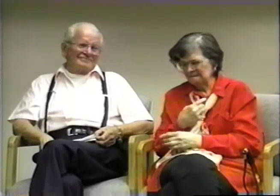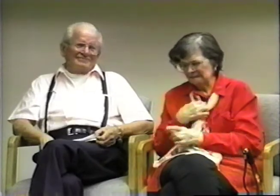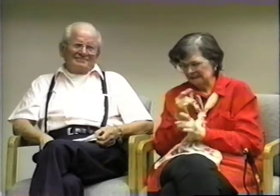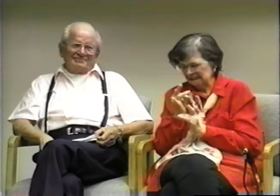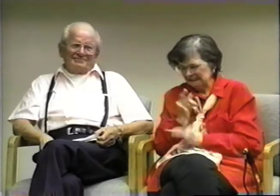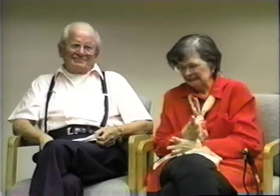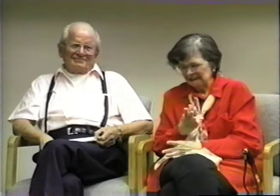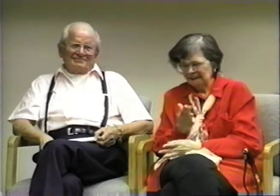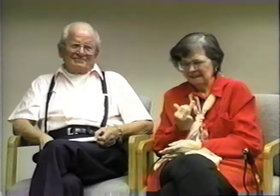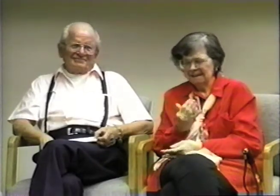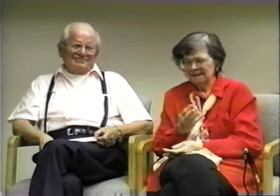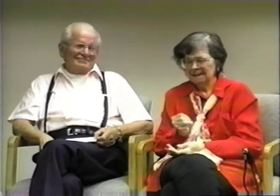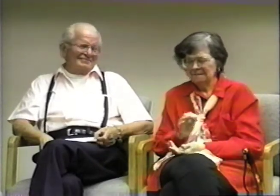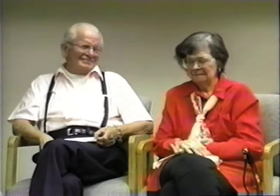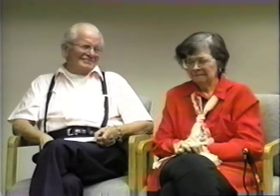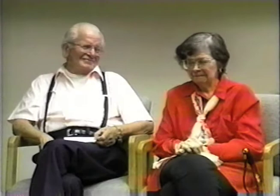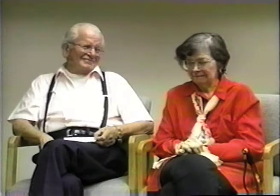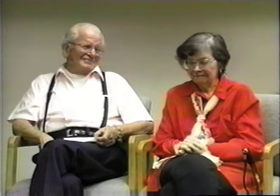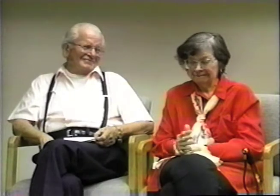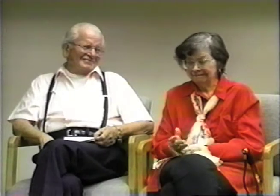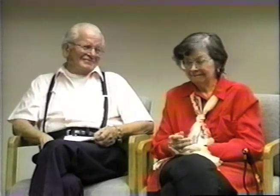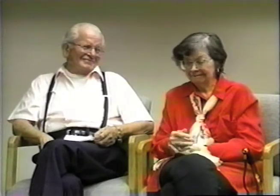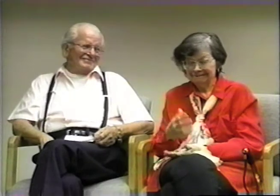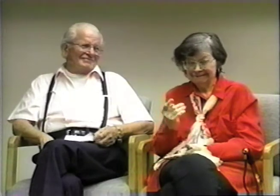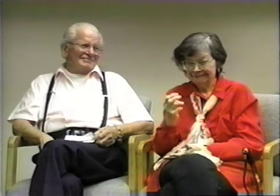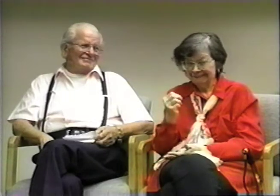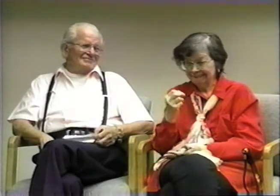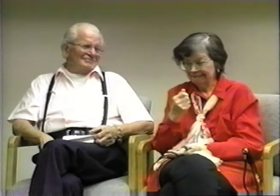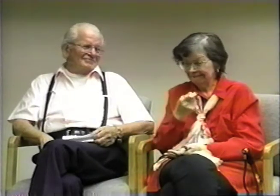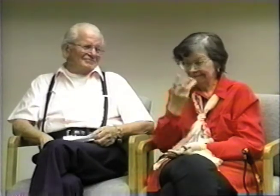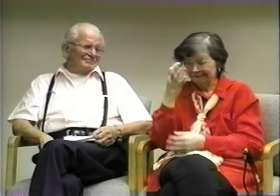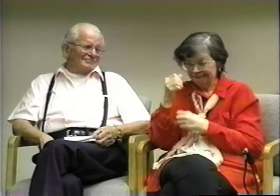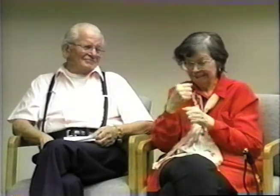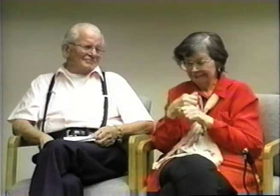telling me I was going to marry Lloyd.